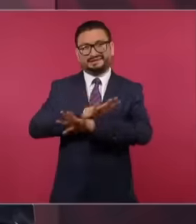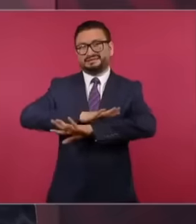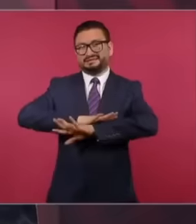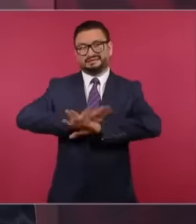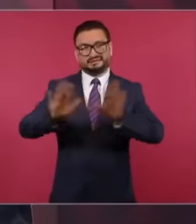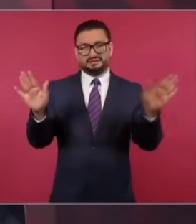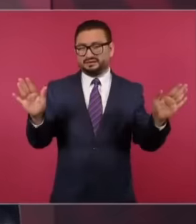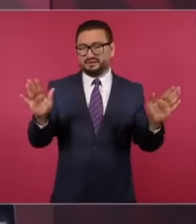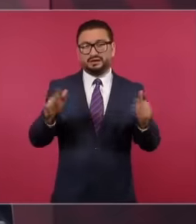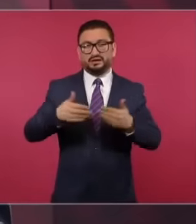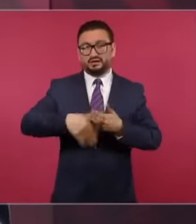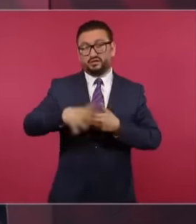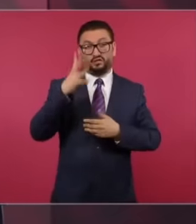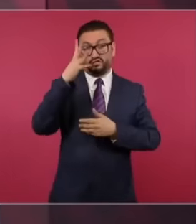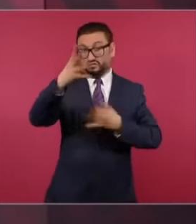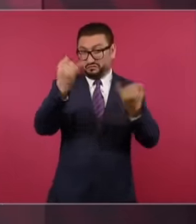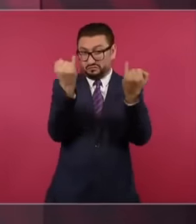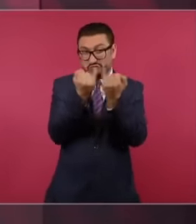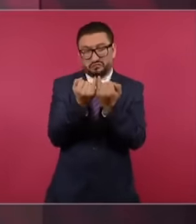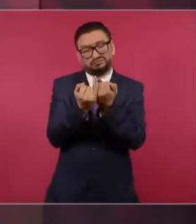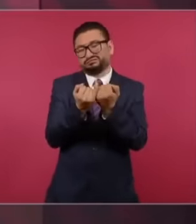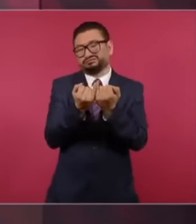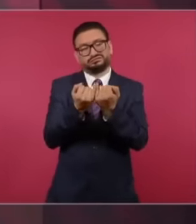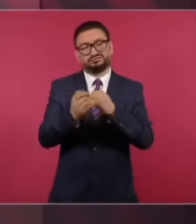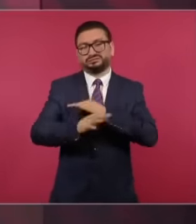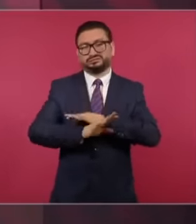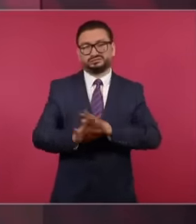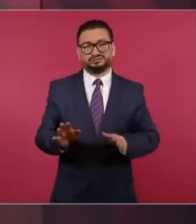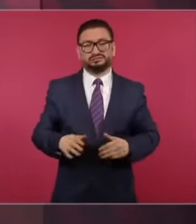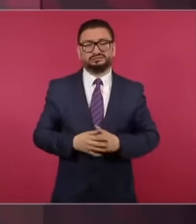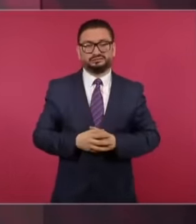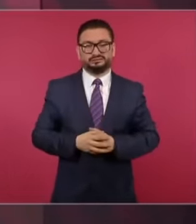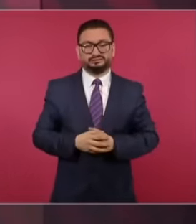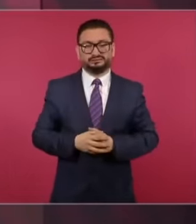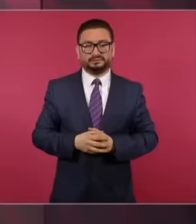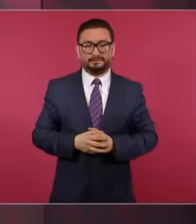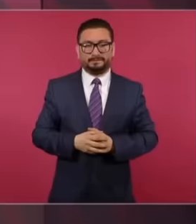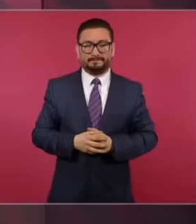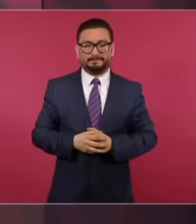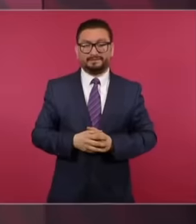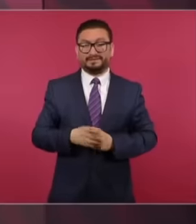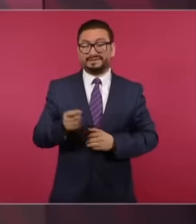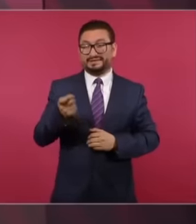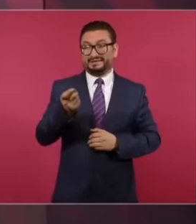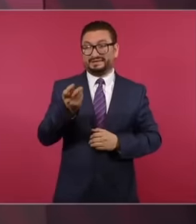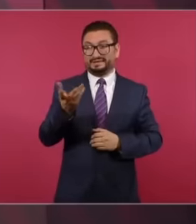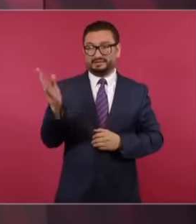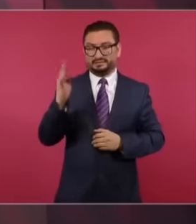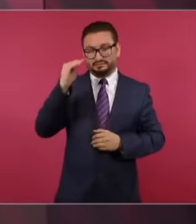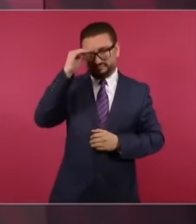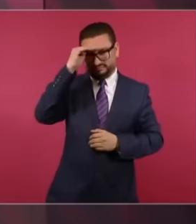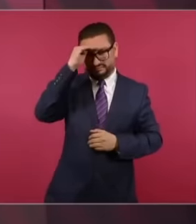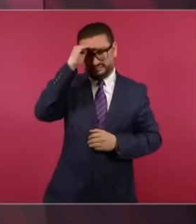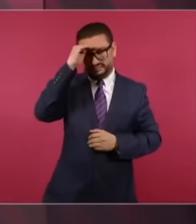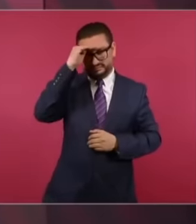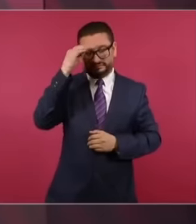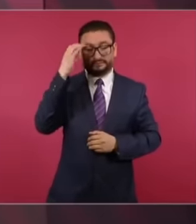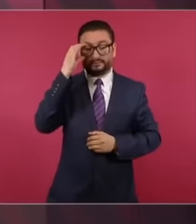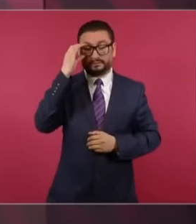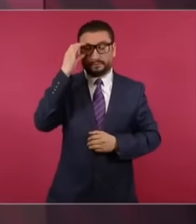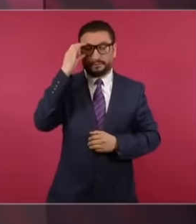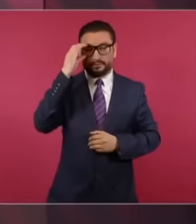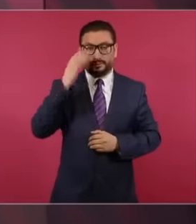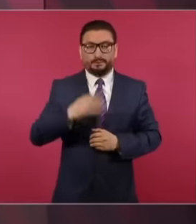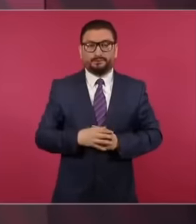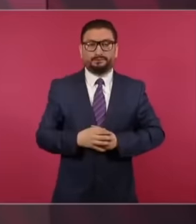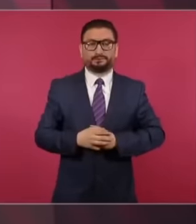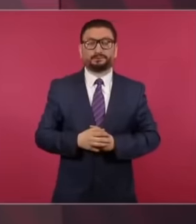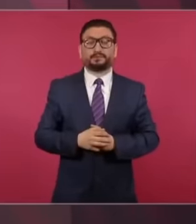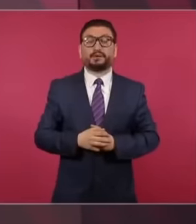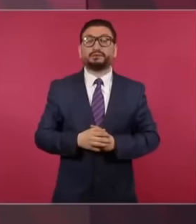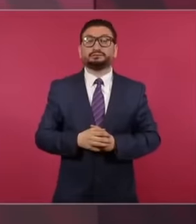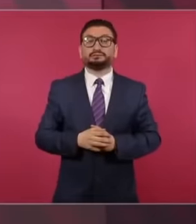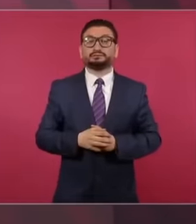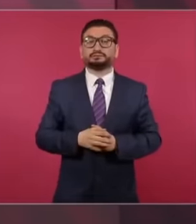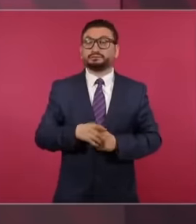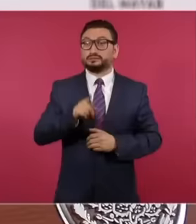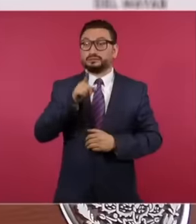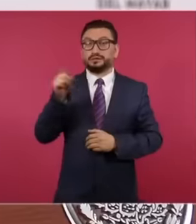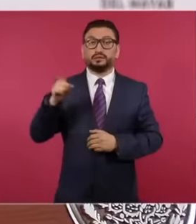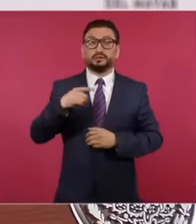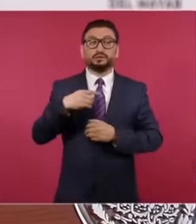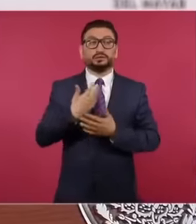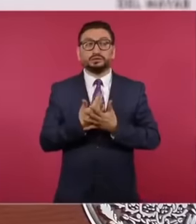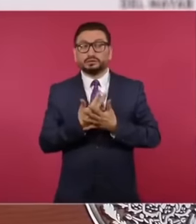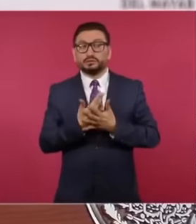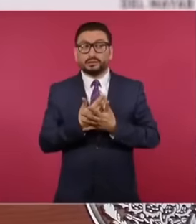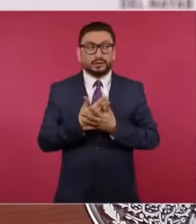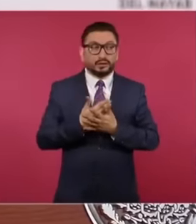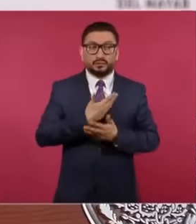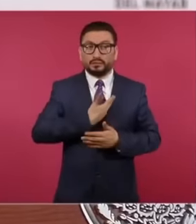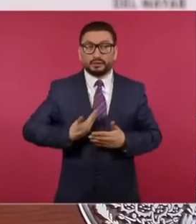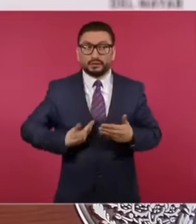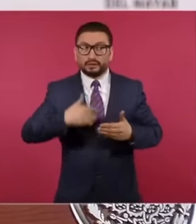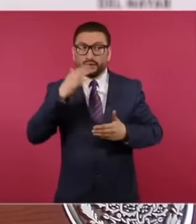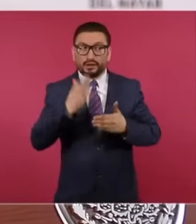the same. They are thinking that they are going to return on their own terms and that everything is going to be as before No, it's not going to be the same anymore